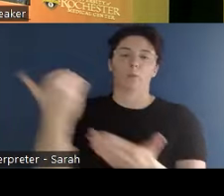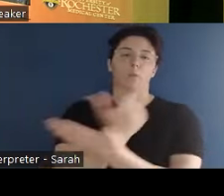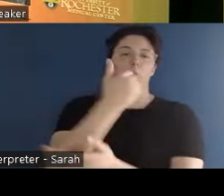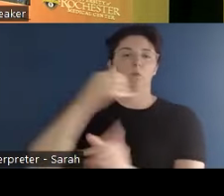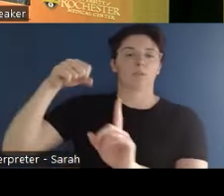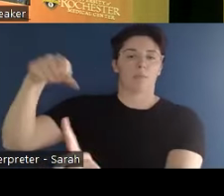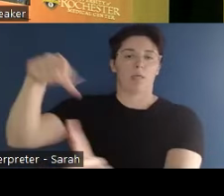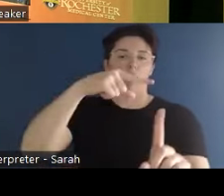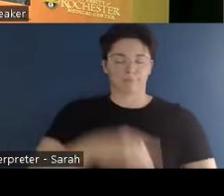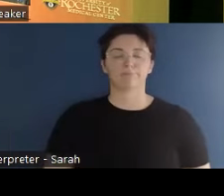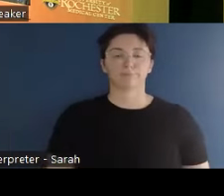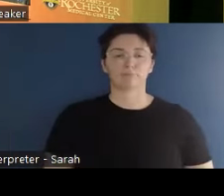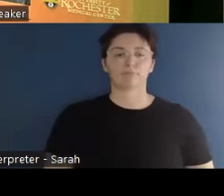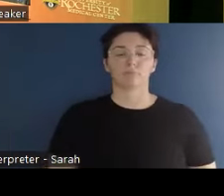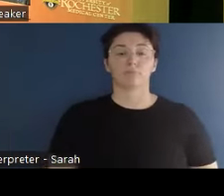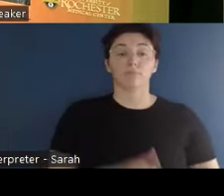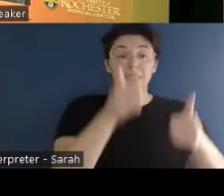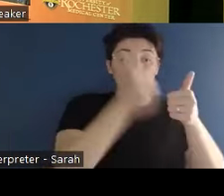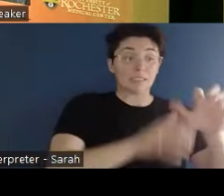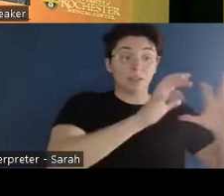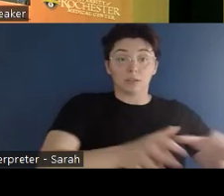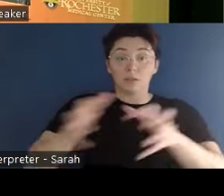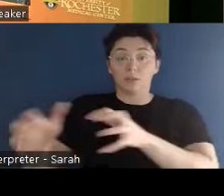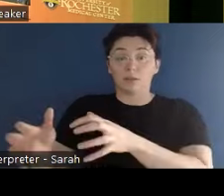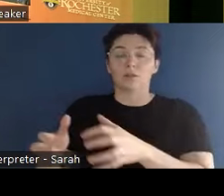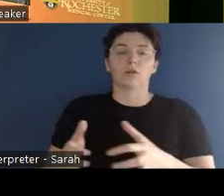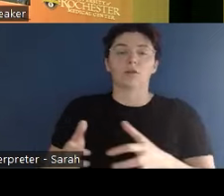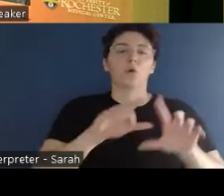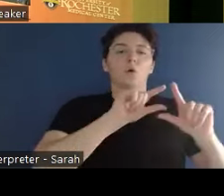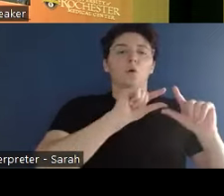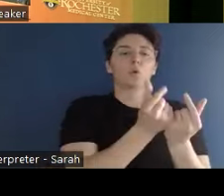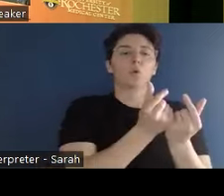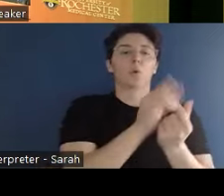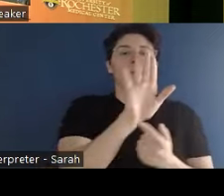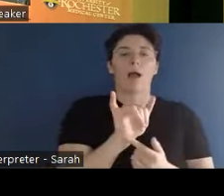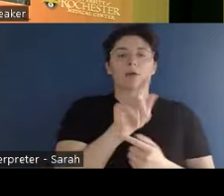analyses within each domain revealed Group by trial interactions for responses across all